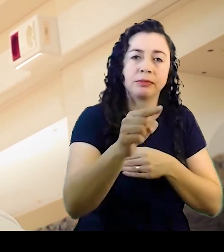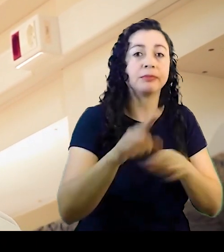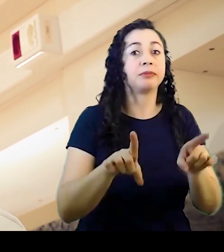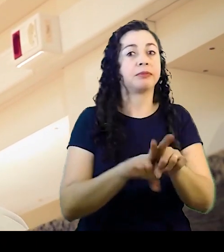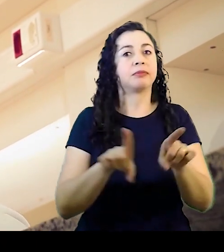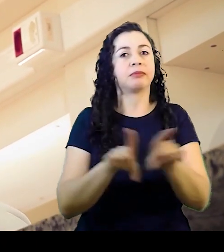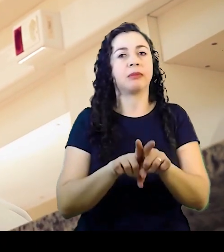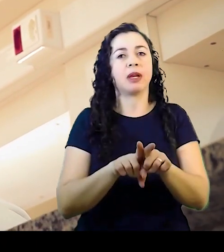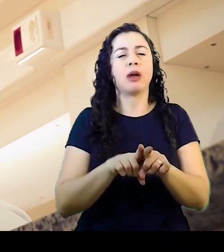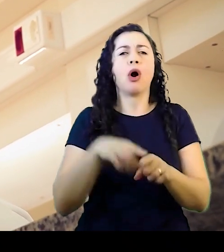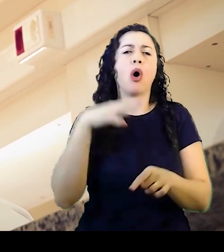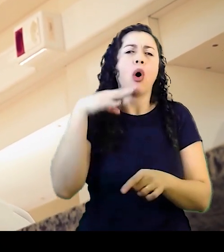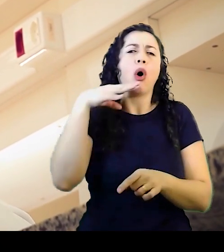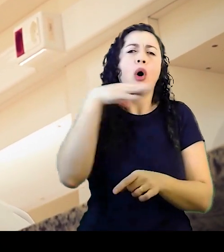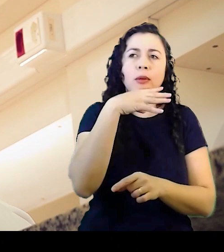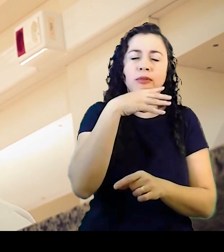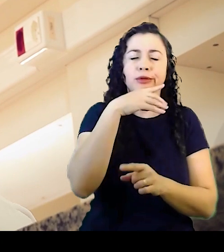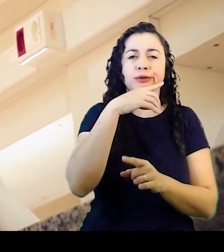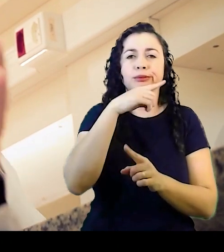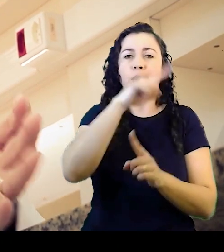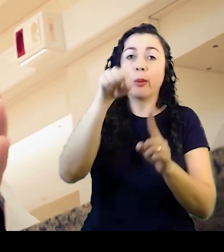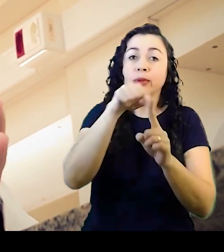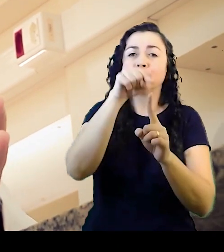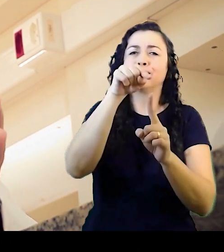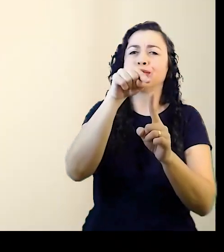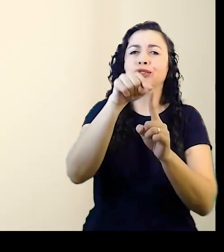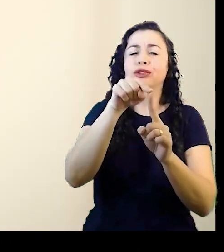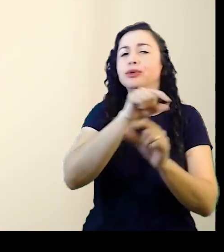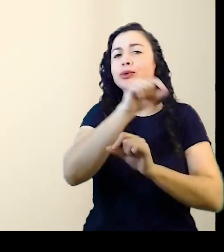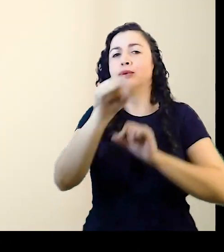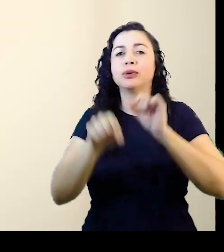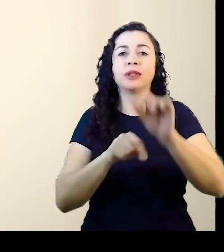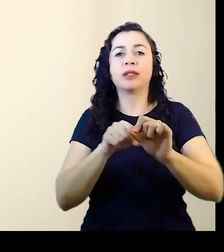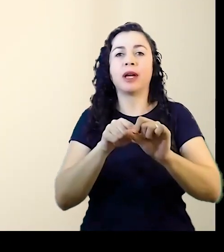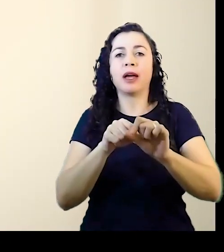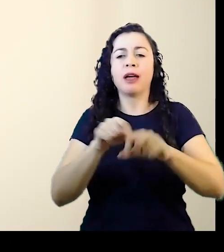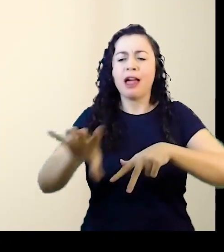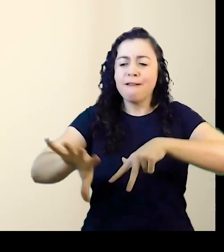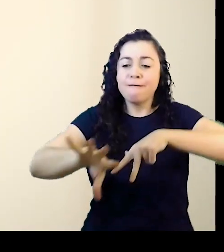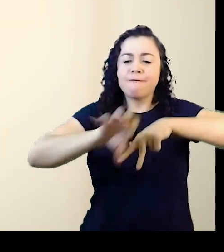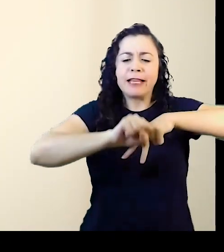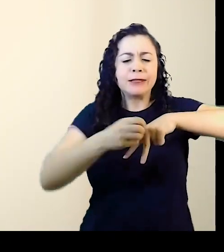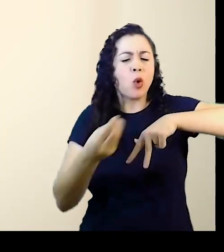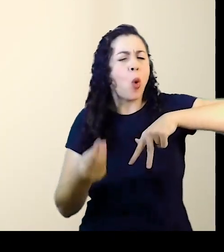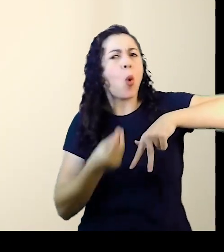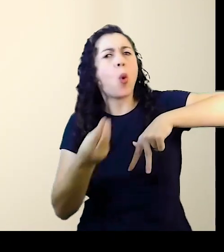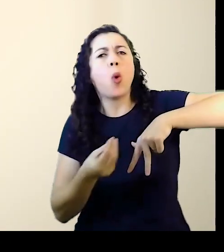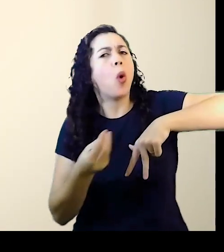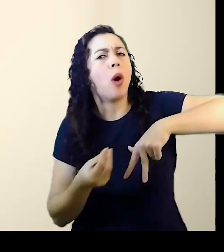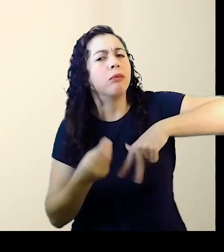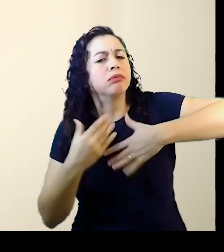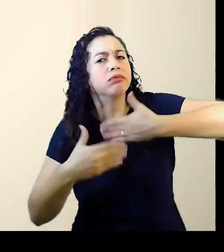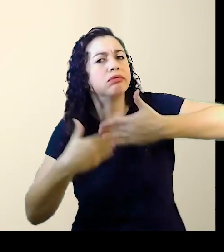one of the things that we intend to do is to understand the virus infection process, since it is a new virus,